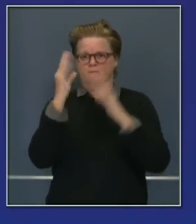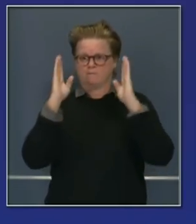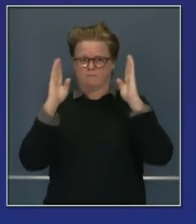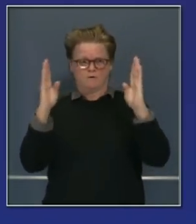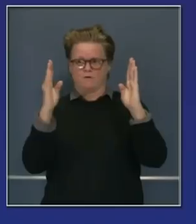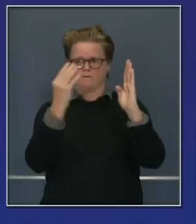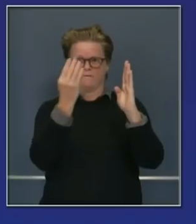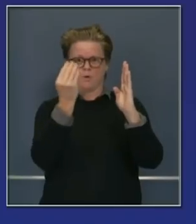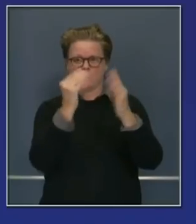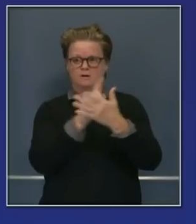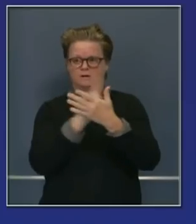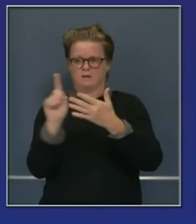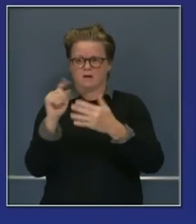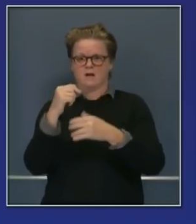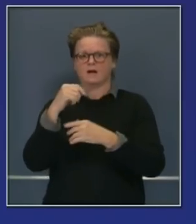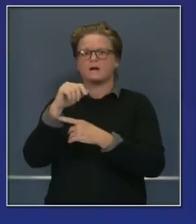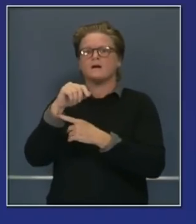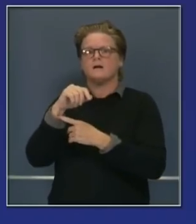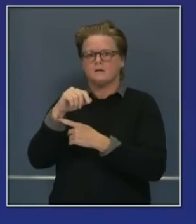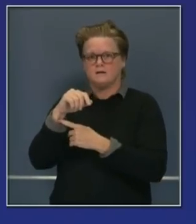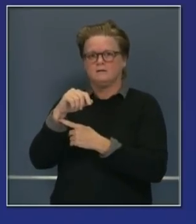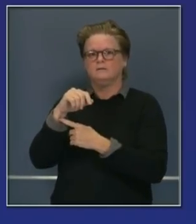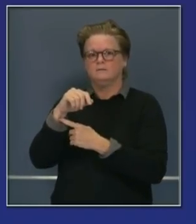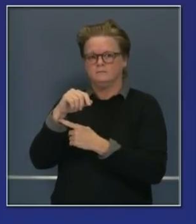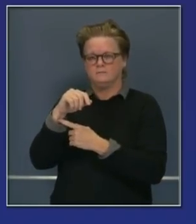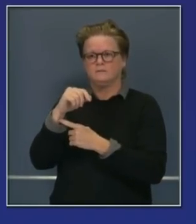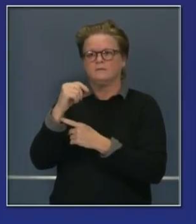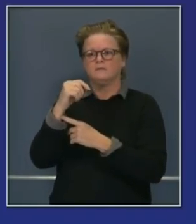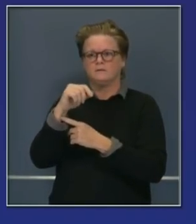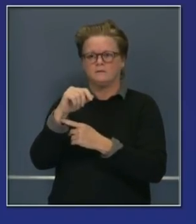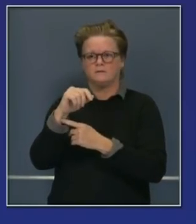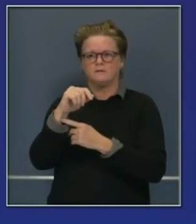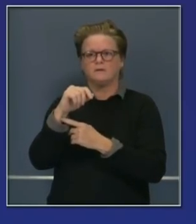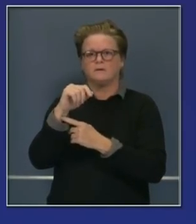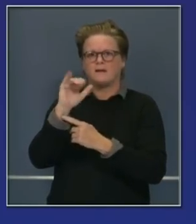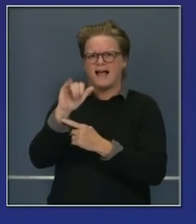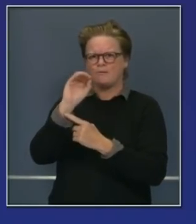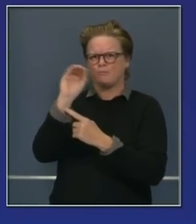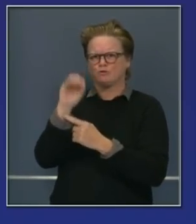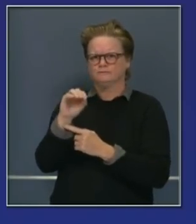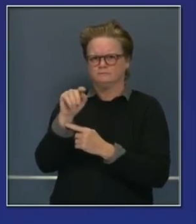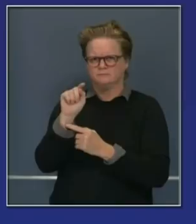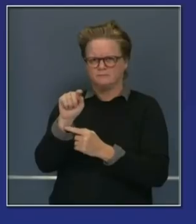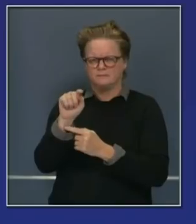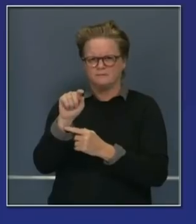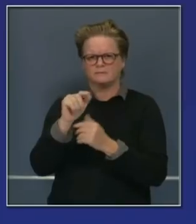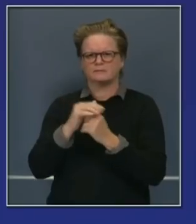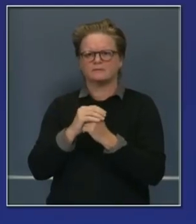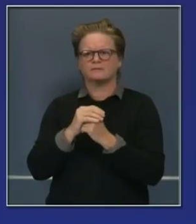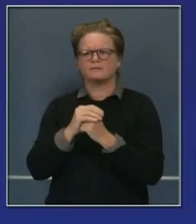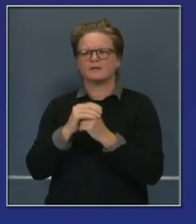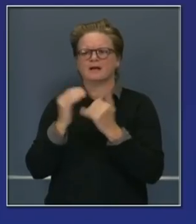NOT TOO LONG AGO, WHEN I MADE A PRESENTATION, THE POSITIVITY RATE OVER A 14 DAY PERIOD WAS